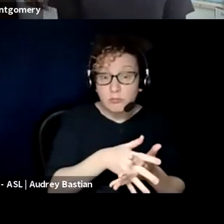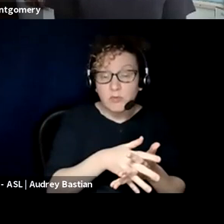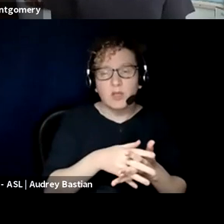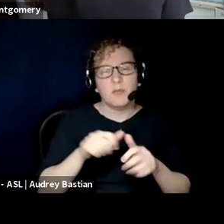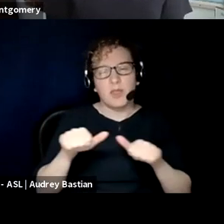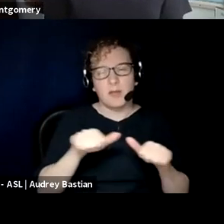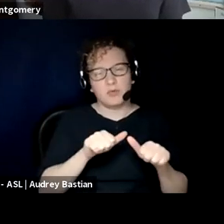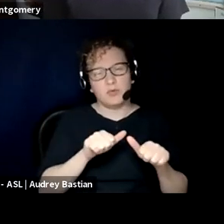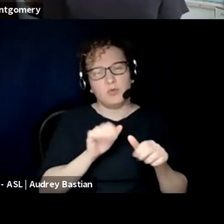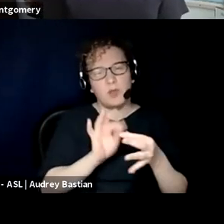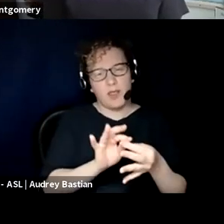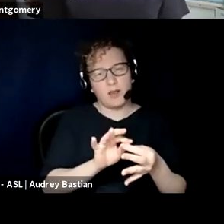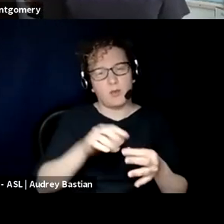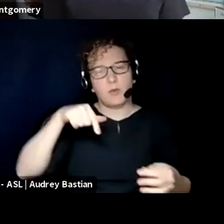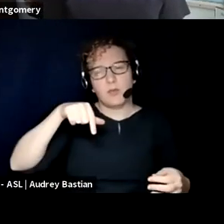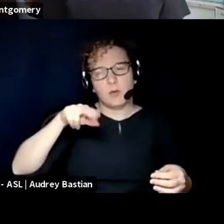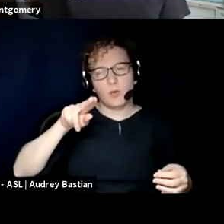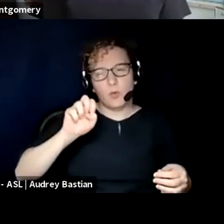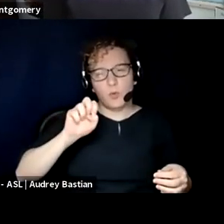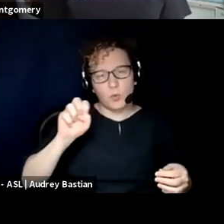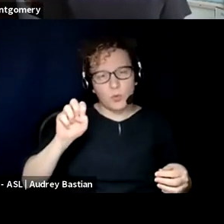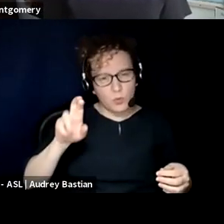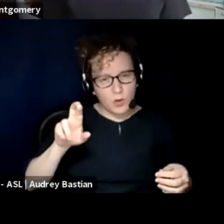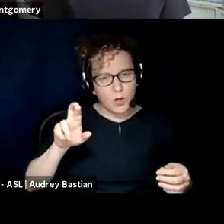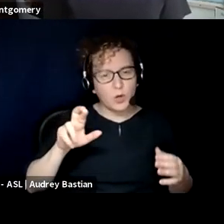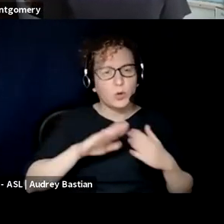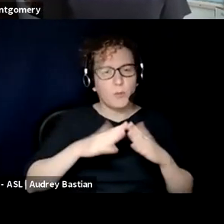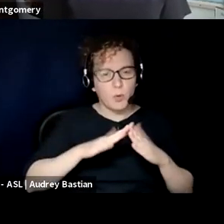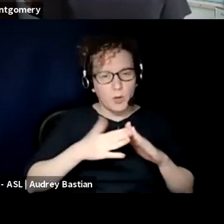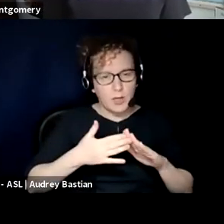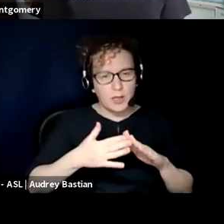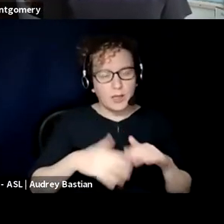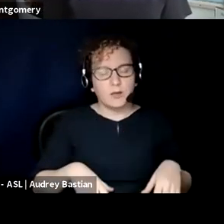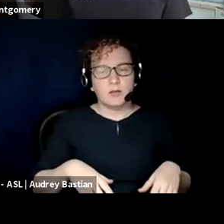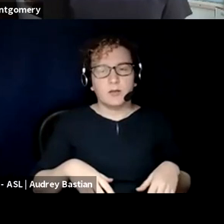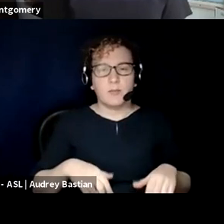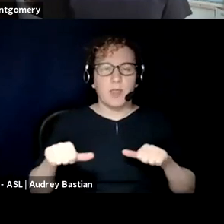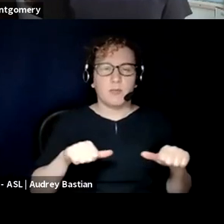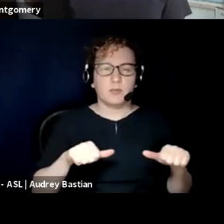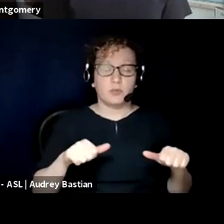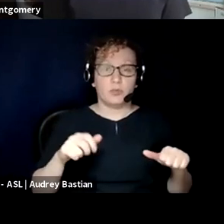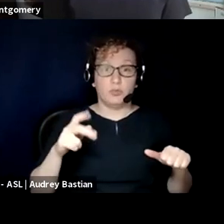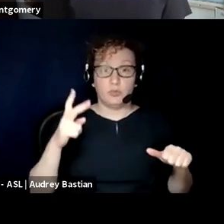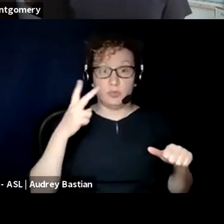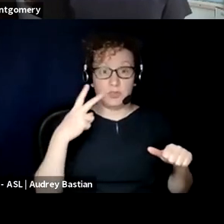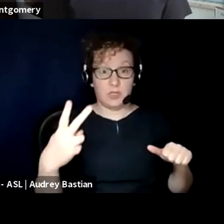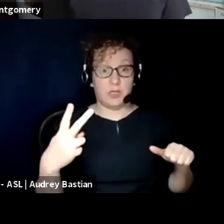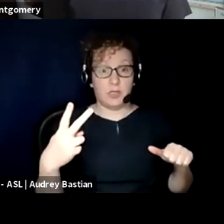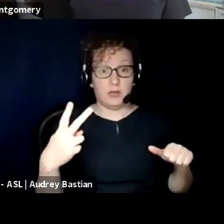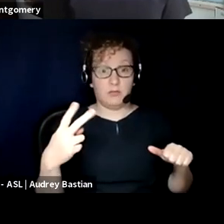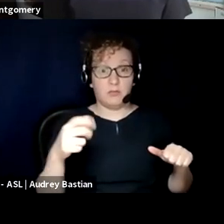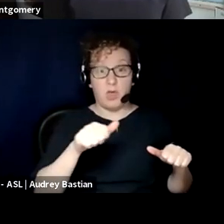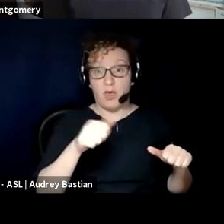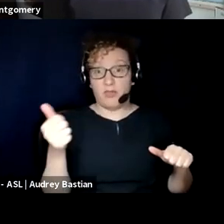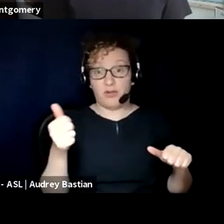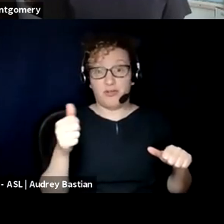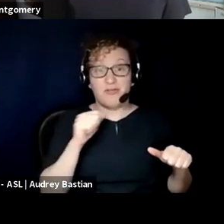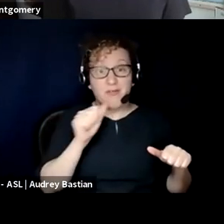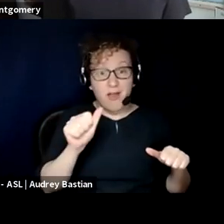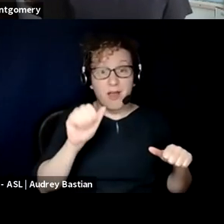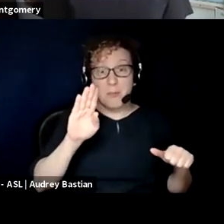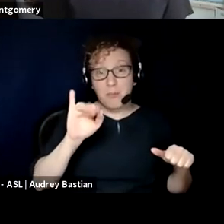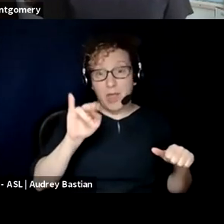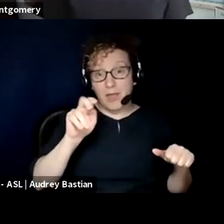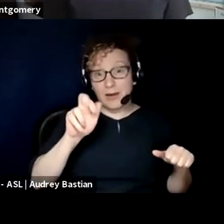with the queer community and being able to see other nonbinaries specifically in trans